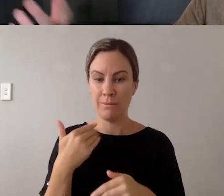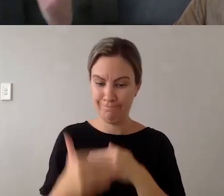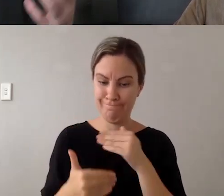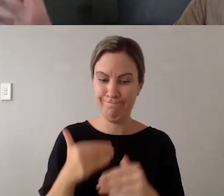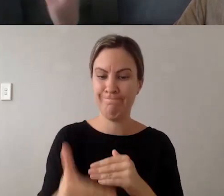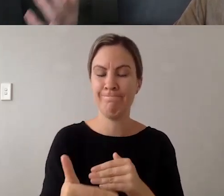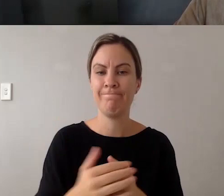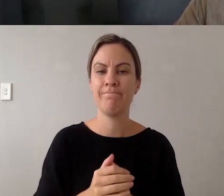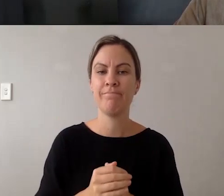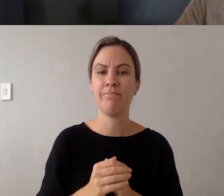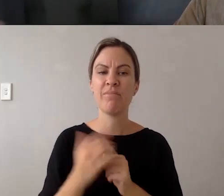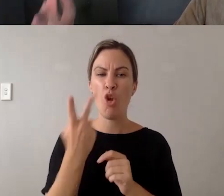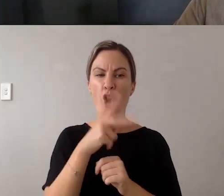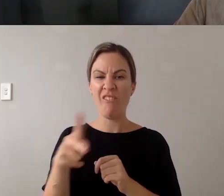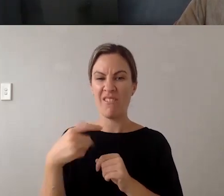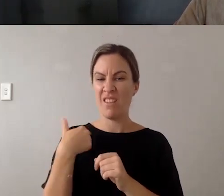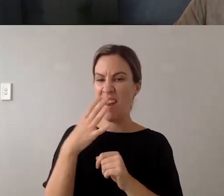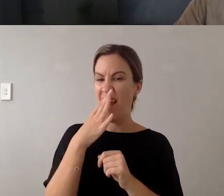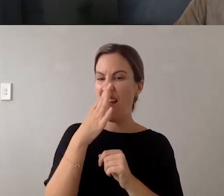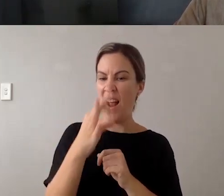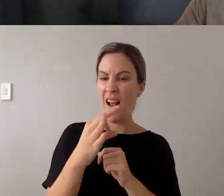sessions for leadership teams and working groups, and it's sort of